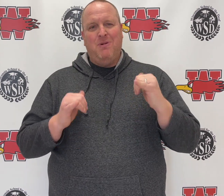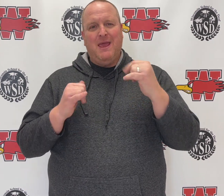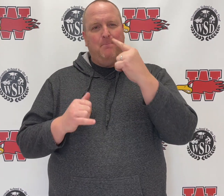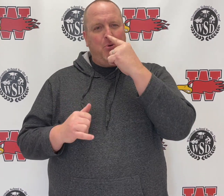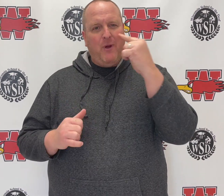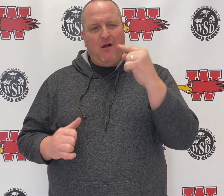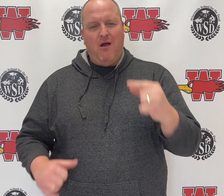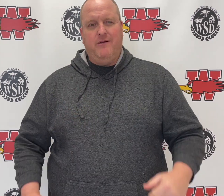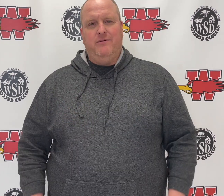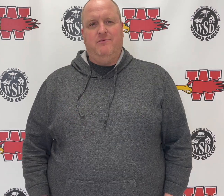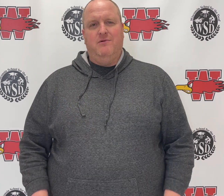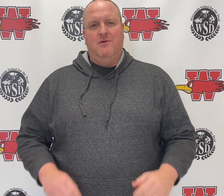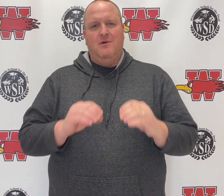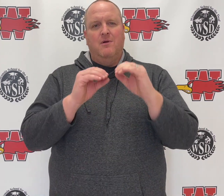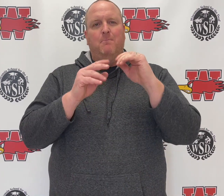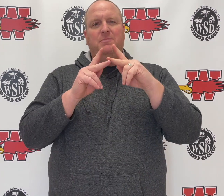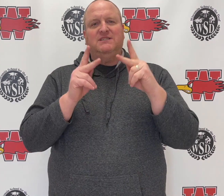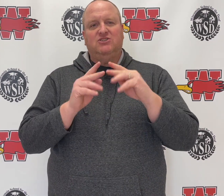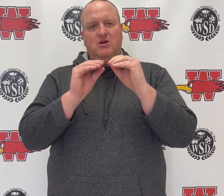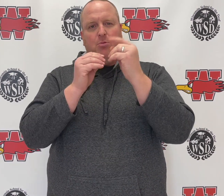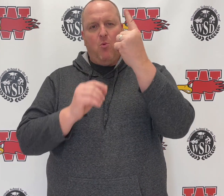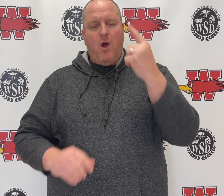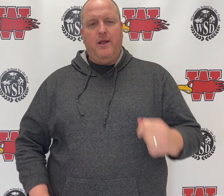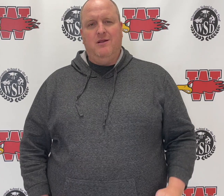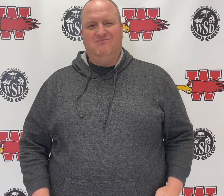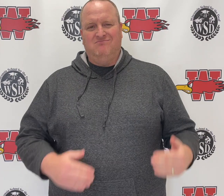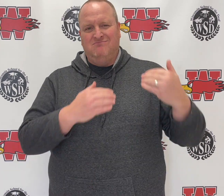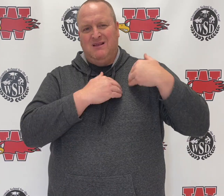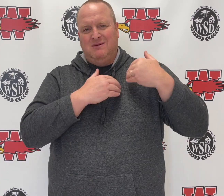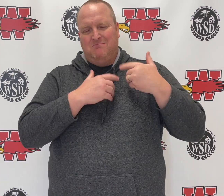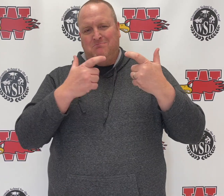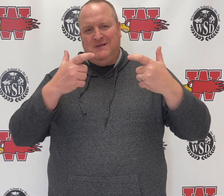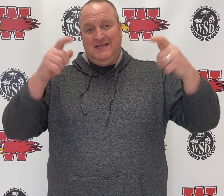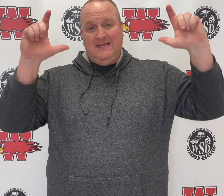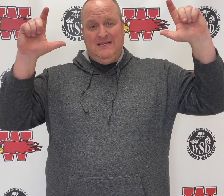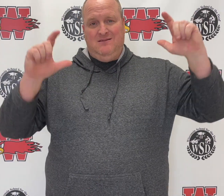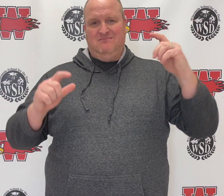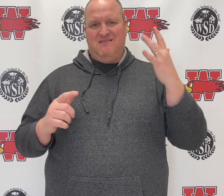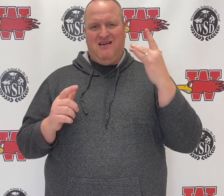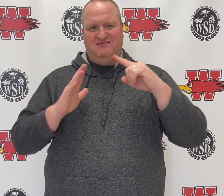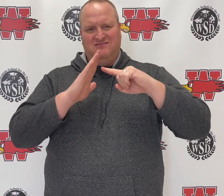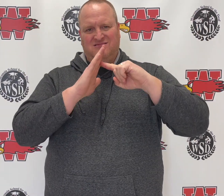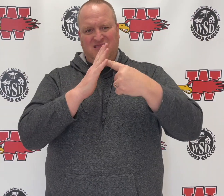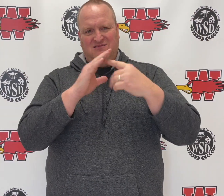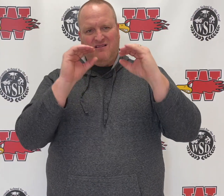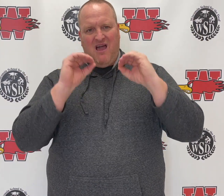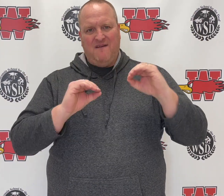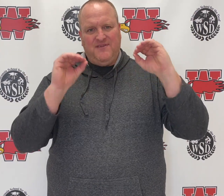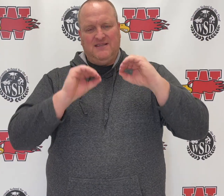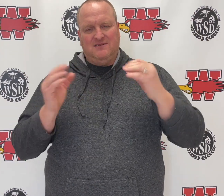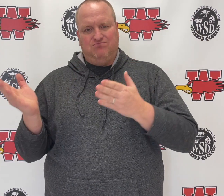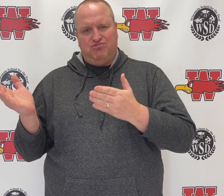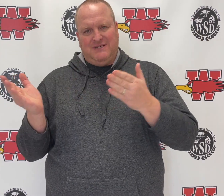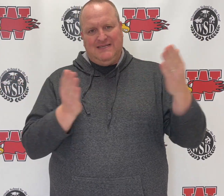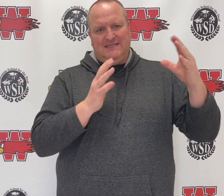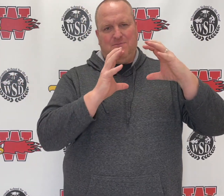who was point guard. This position is a number one position. Huge responsibility. The key is for